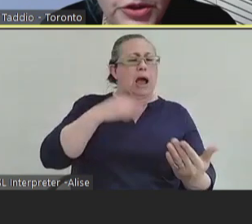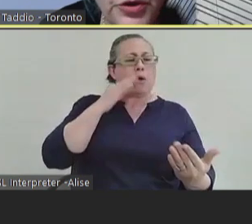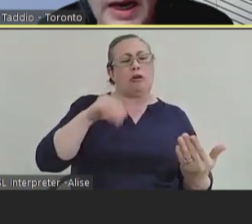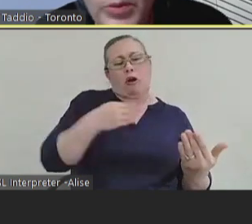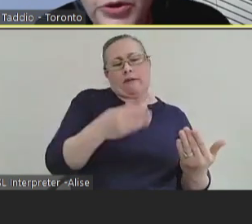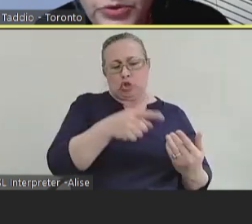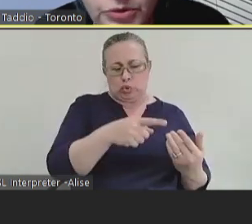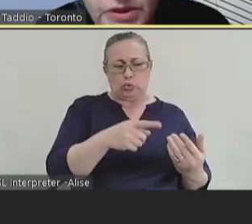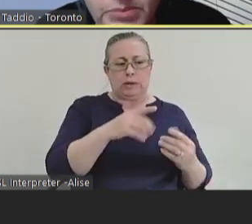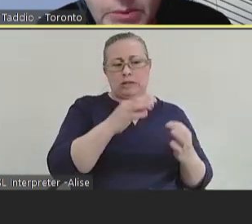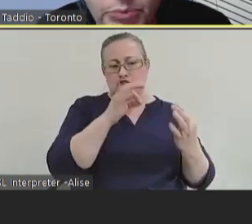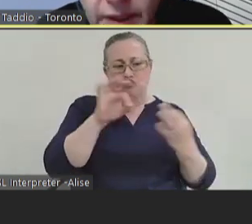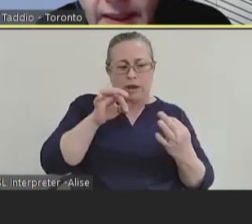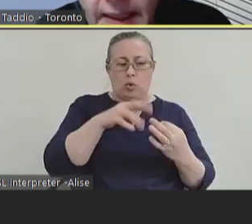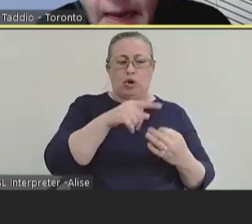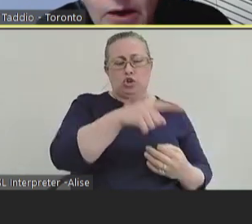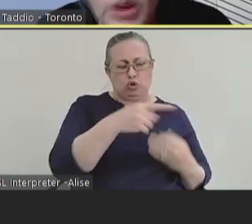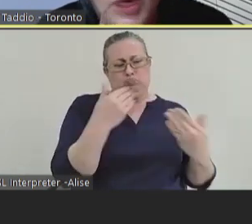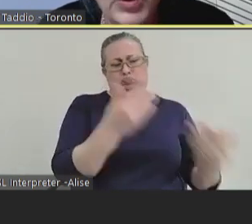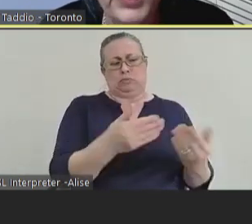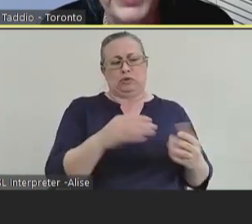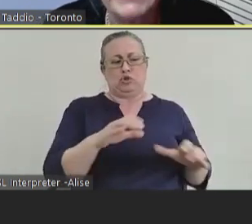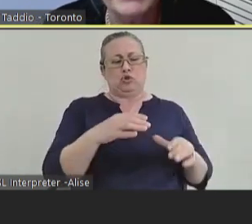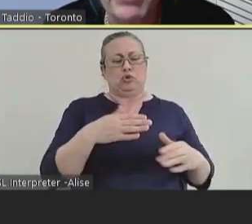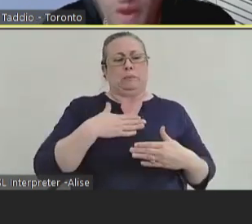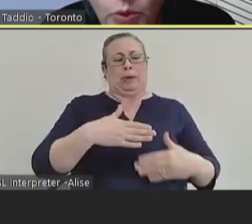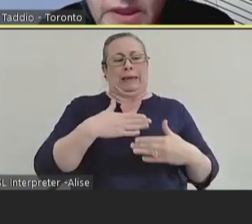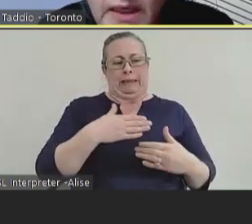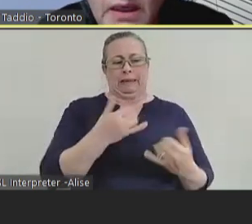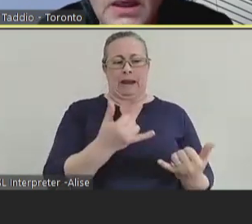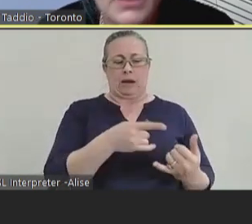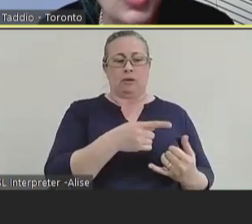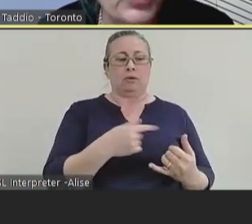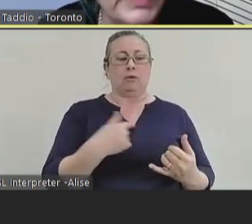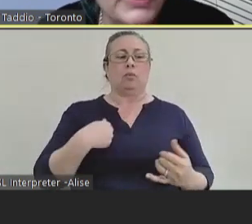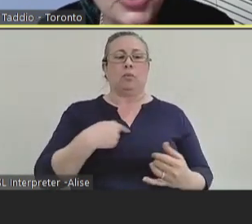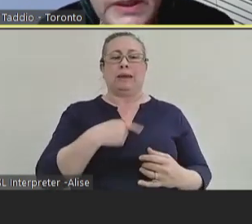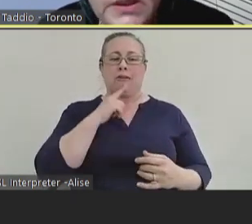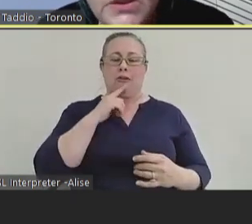or how about you do some deep breathing now, where we're imposing coping choices